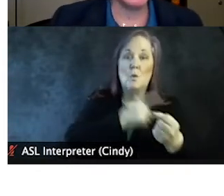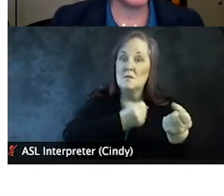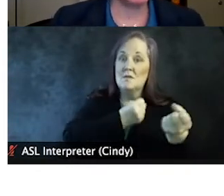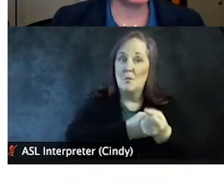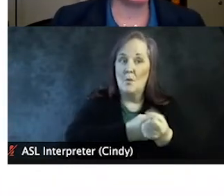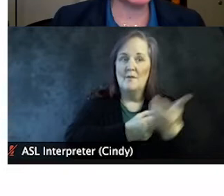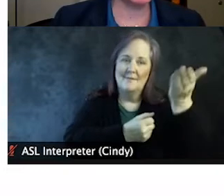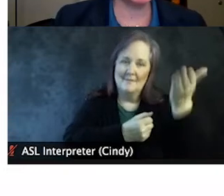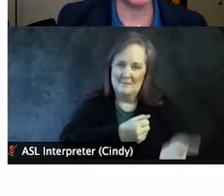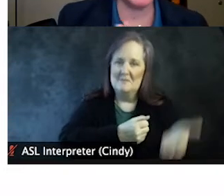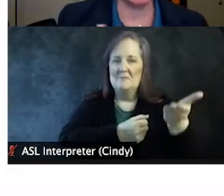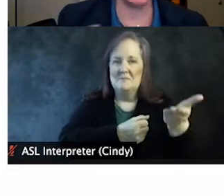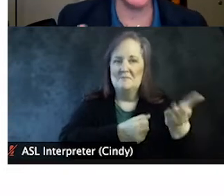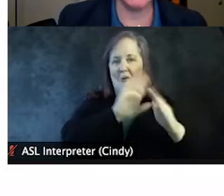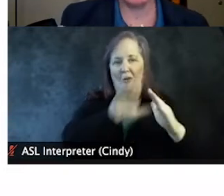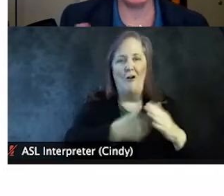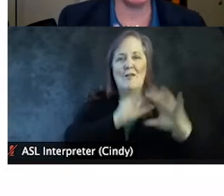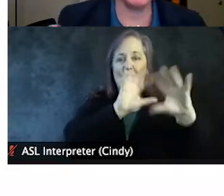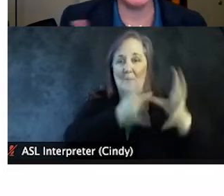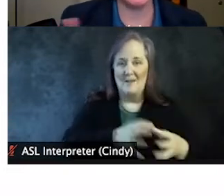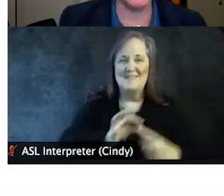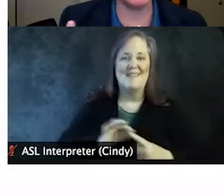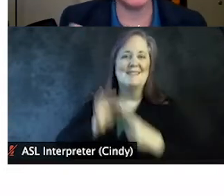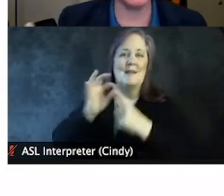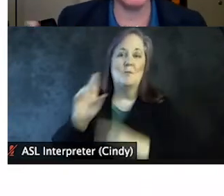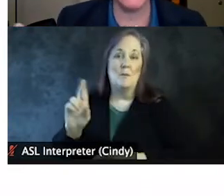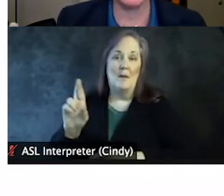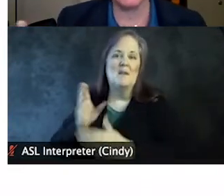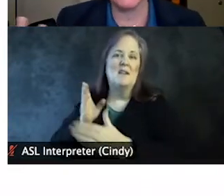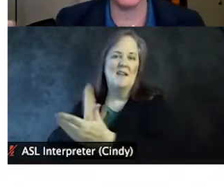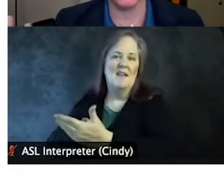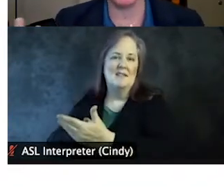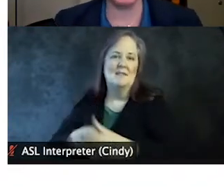And then the expenditures are not very high on this one. So it's not, you know, impacting anybody's job.